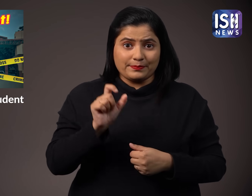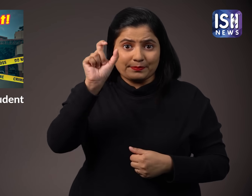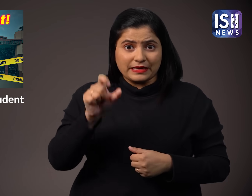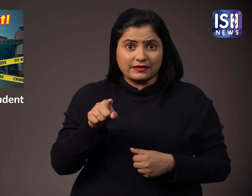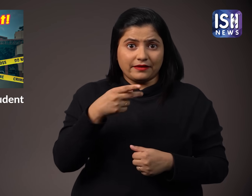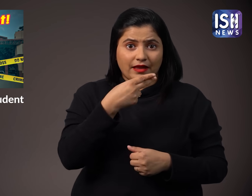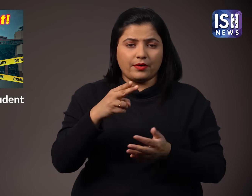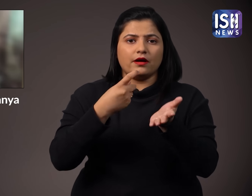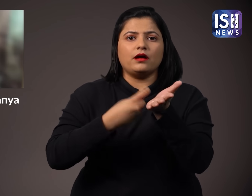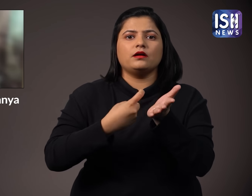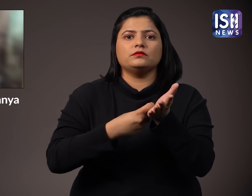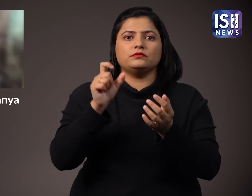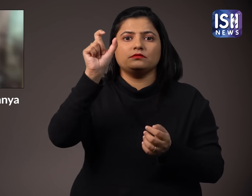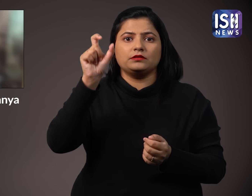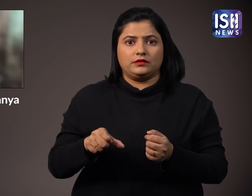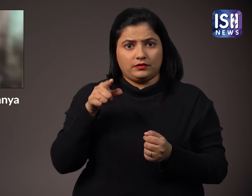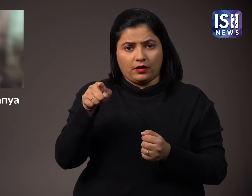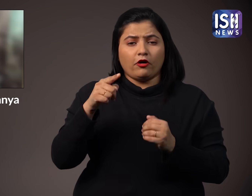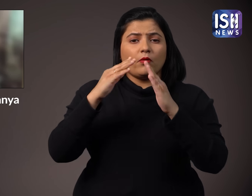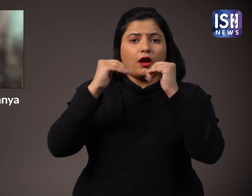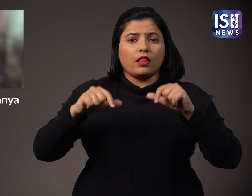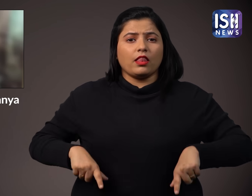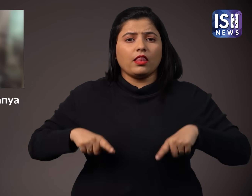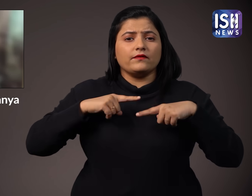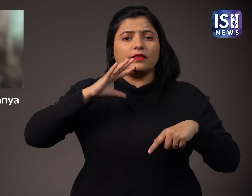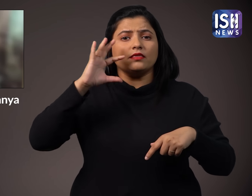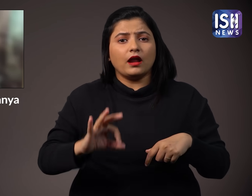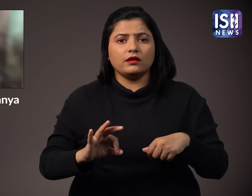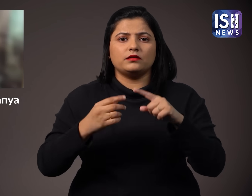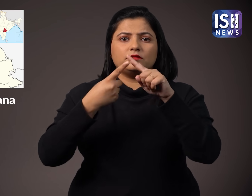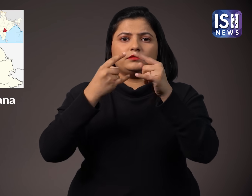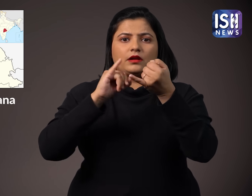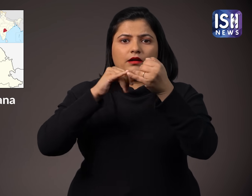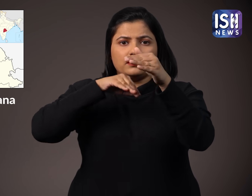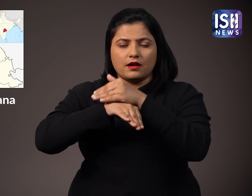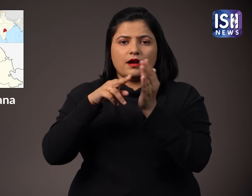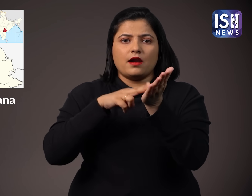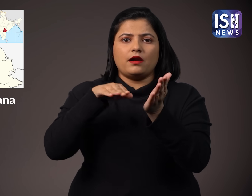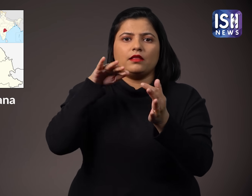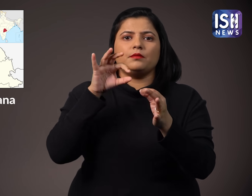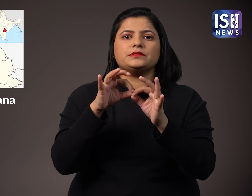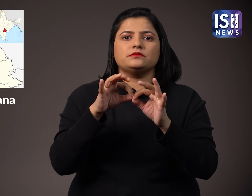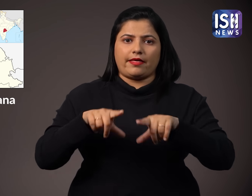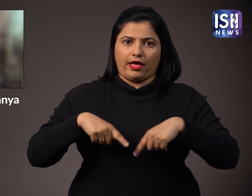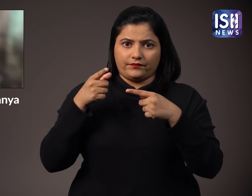The student's name was Rahul Madala Chaitanya. He's originally from Nizamabad, Telangana.